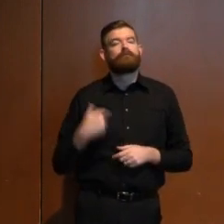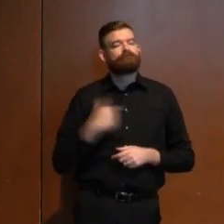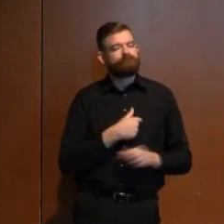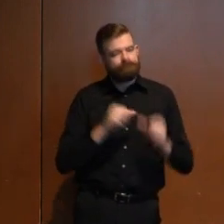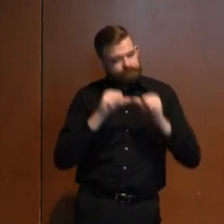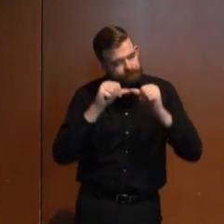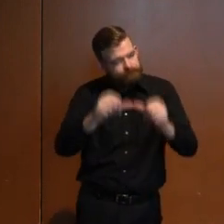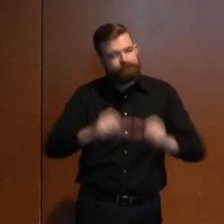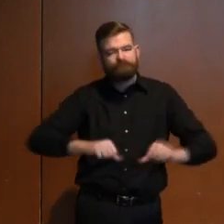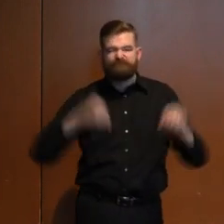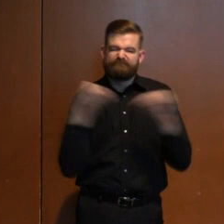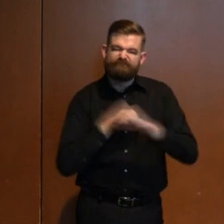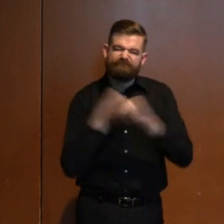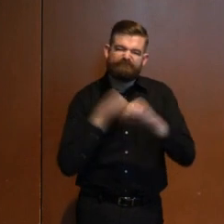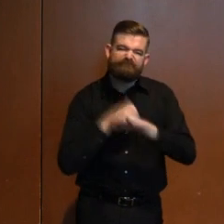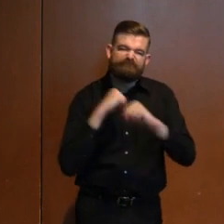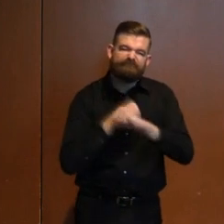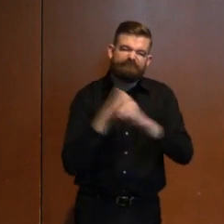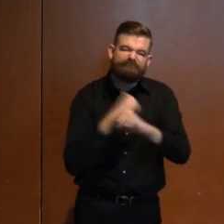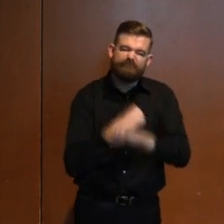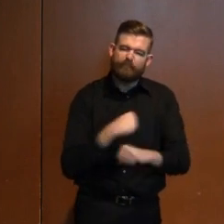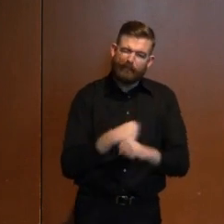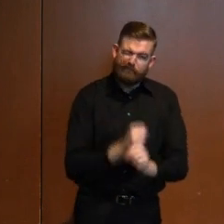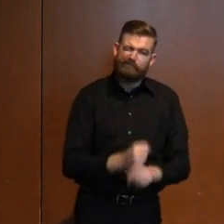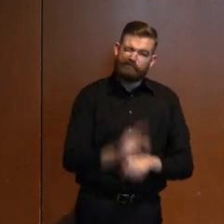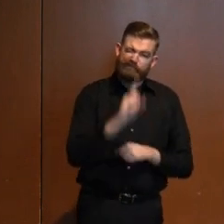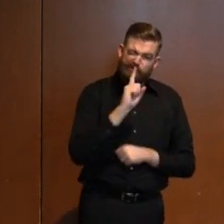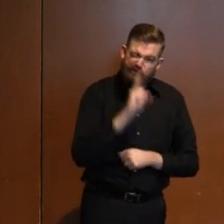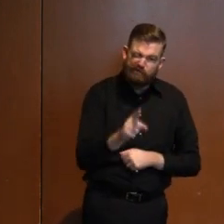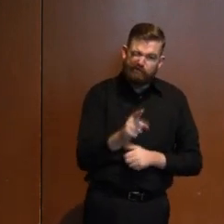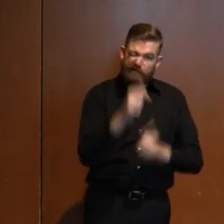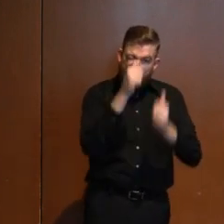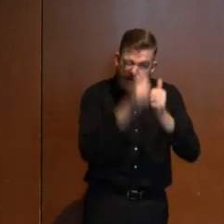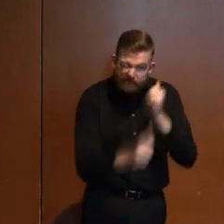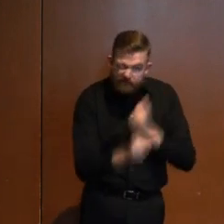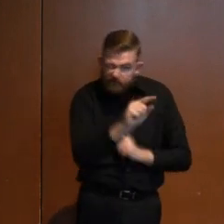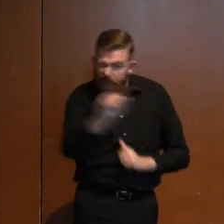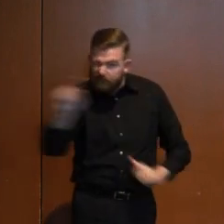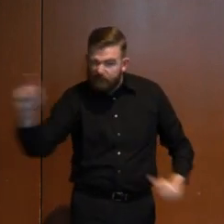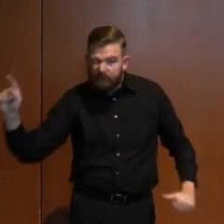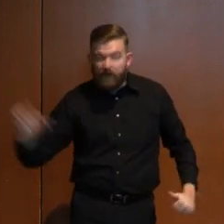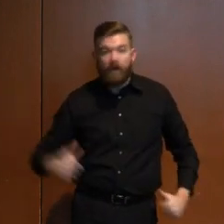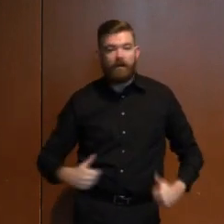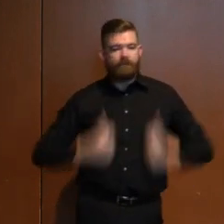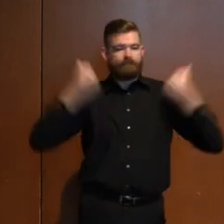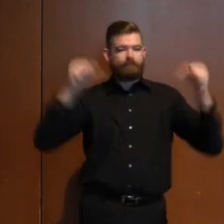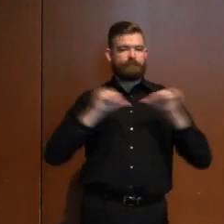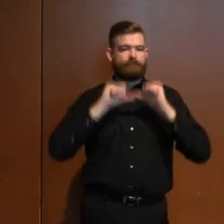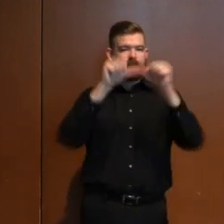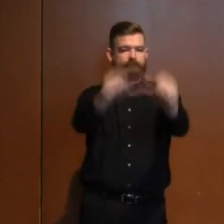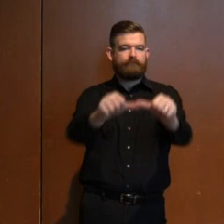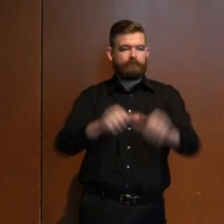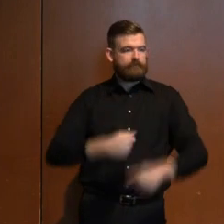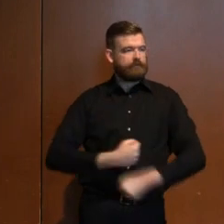UNTURNED. WE WILL REMAIN ON THE BATTLEFIELD TO THE LAST SECOND TO MAKE SURE THAT WE SAVE AS